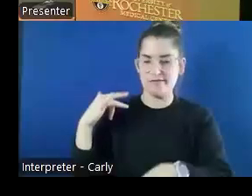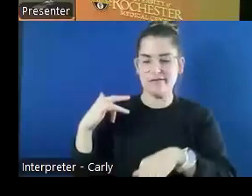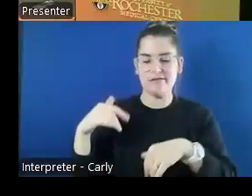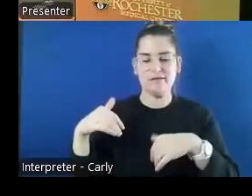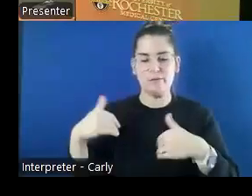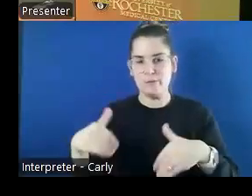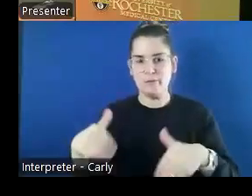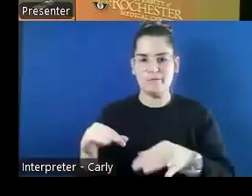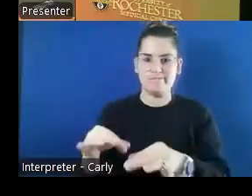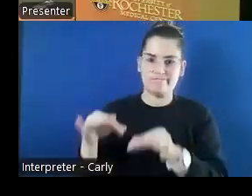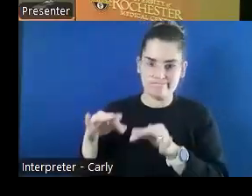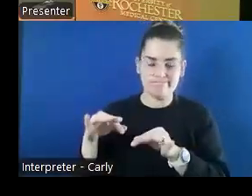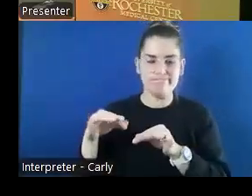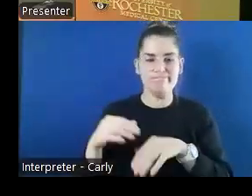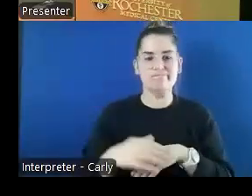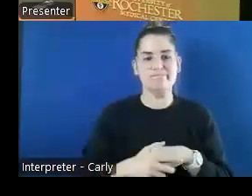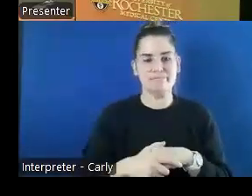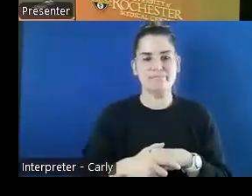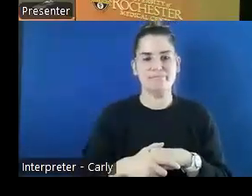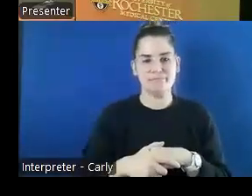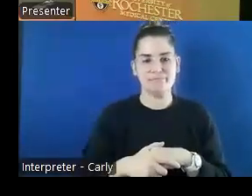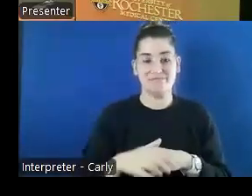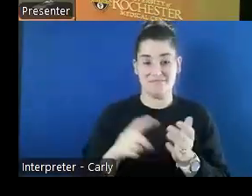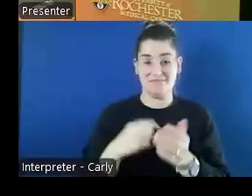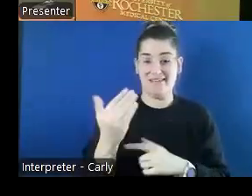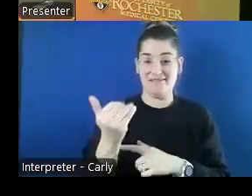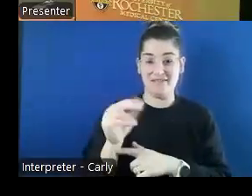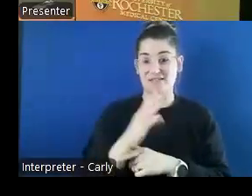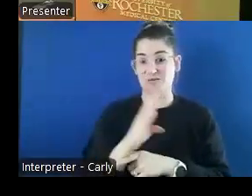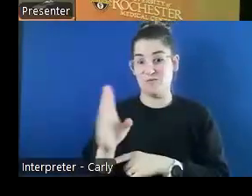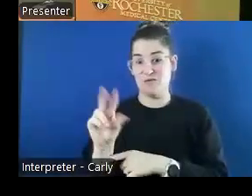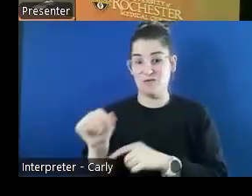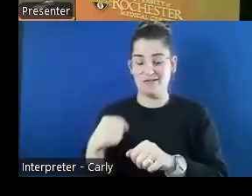severe mental illnesses um and that's obviously due to a variety of reasons a lot of people think